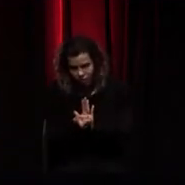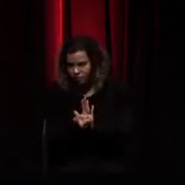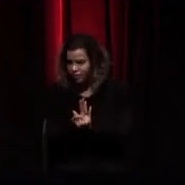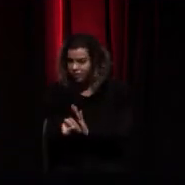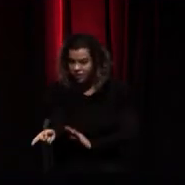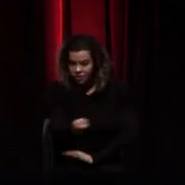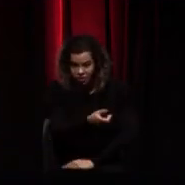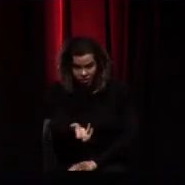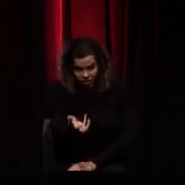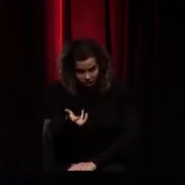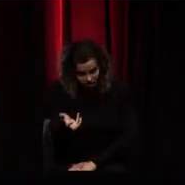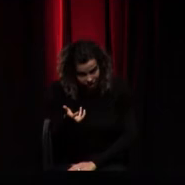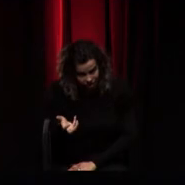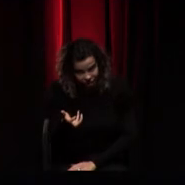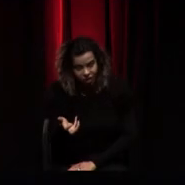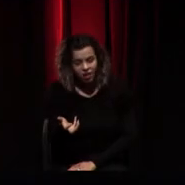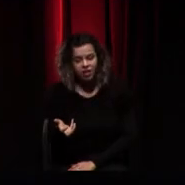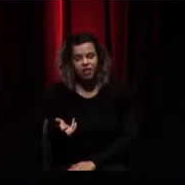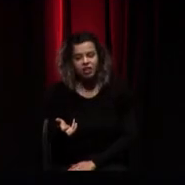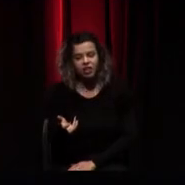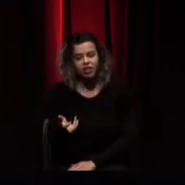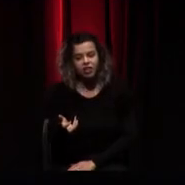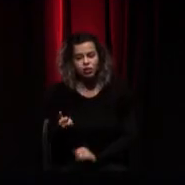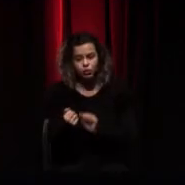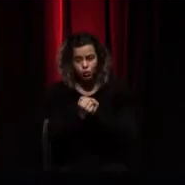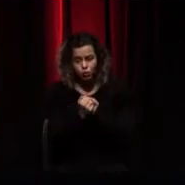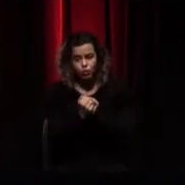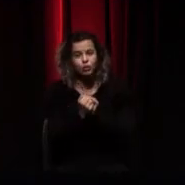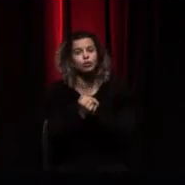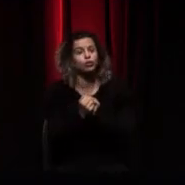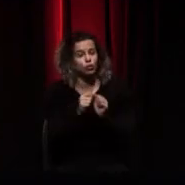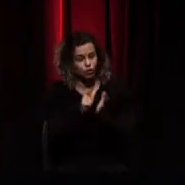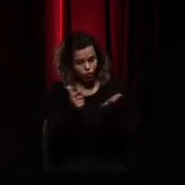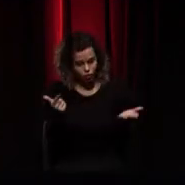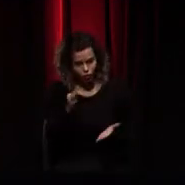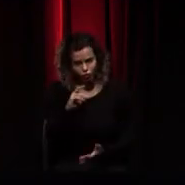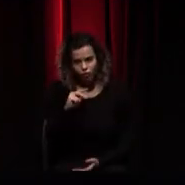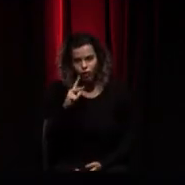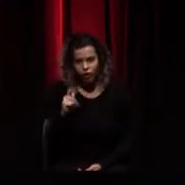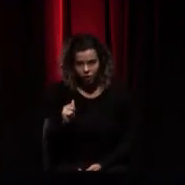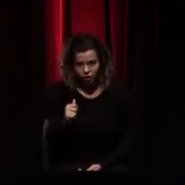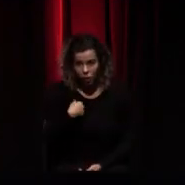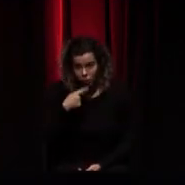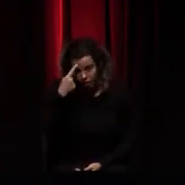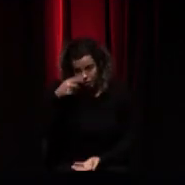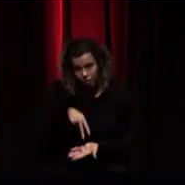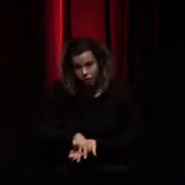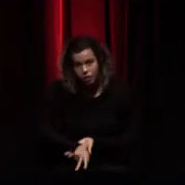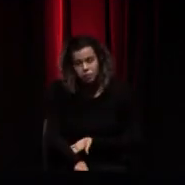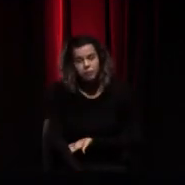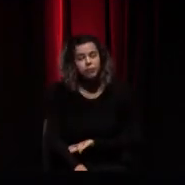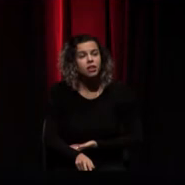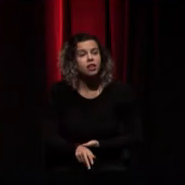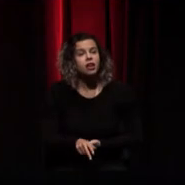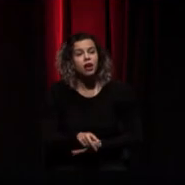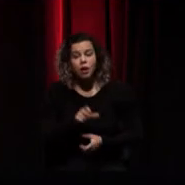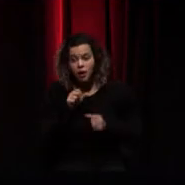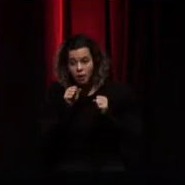to work with Folha de S. Paulo. Estudio Folha can plan events for brands,